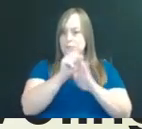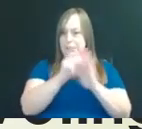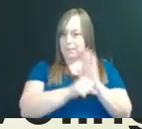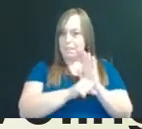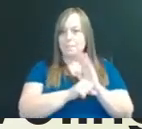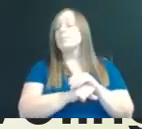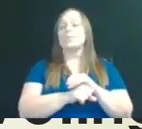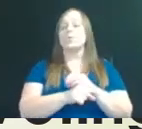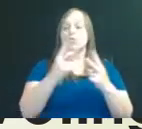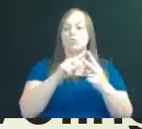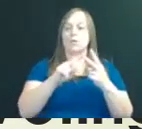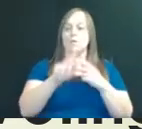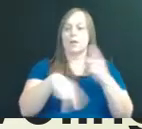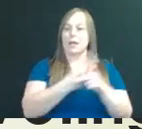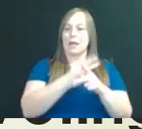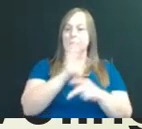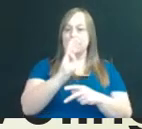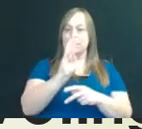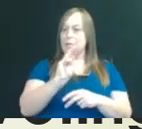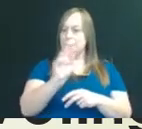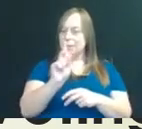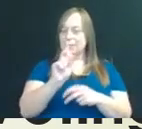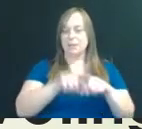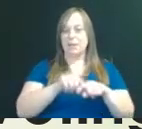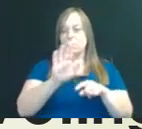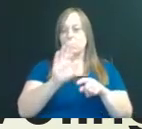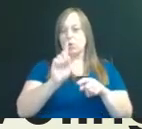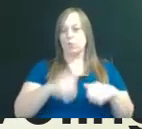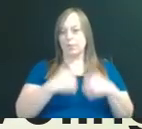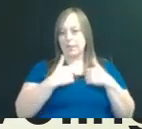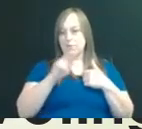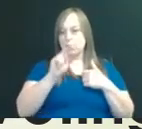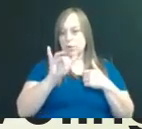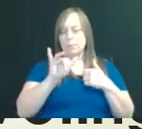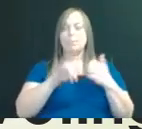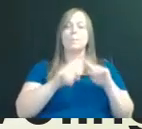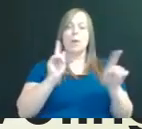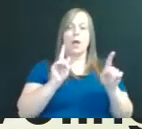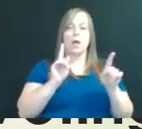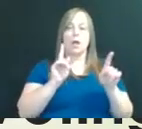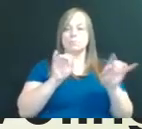There's two different types of ballot marking devices depending on what county you live in, but they serve the same purpose.